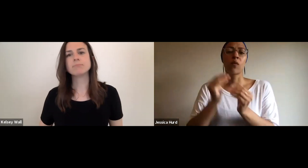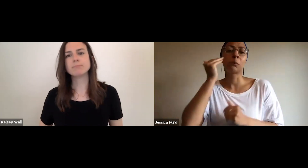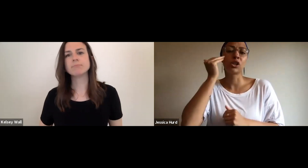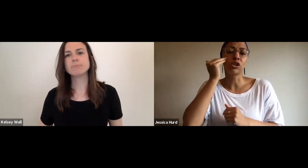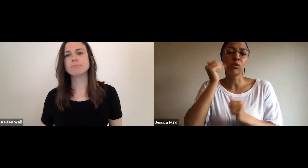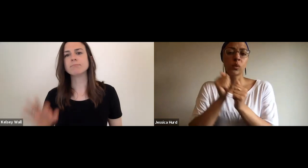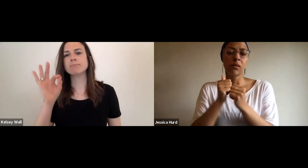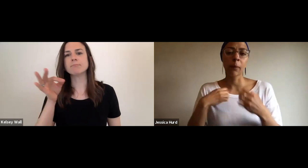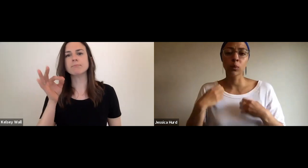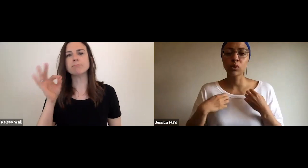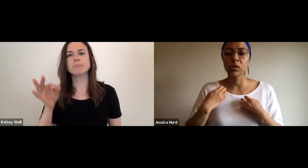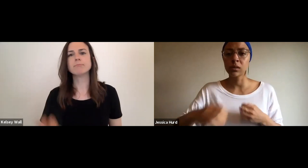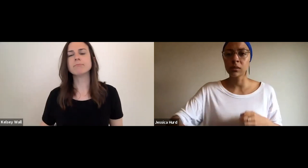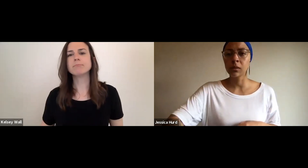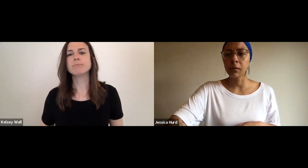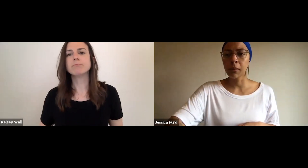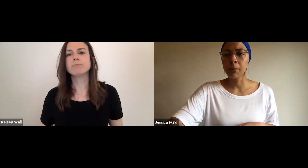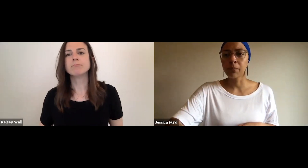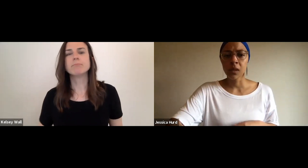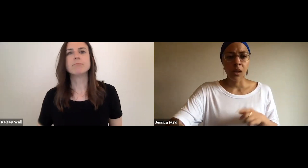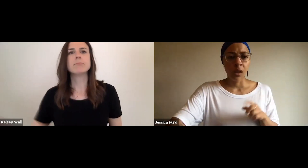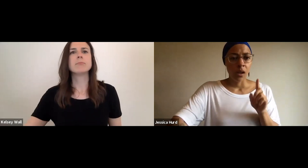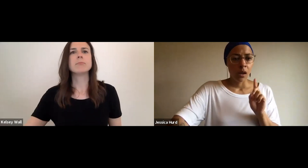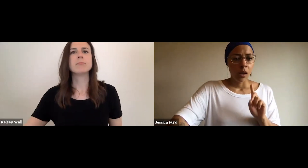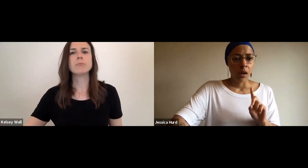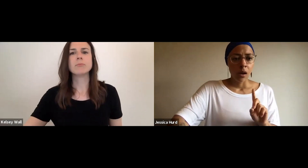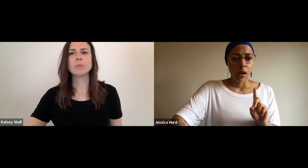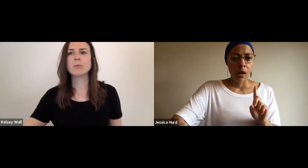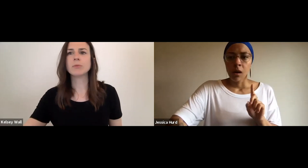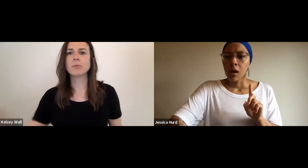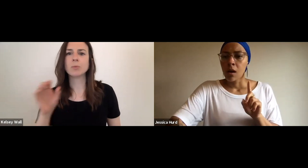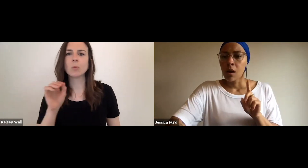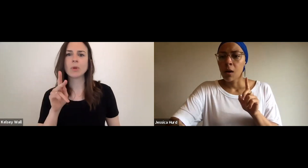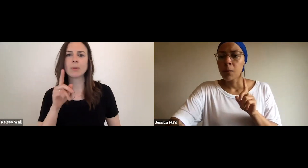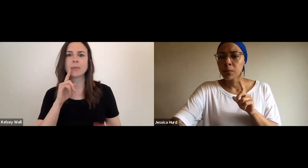that would also help to describe what it is your body is feeling in order to identify the emotion.